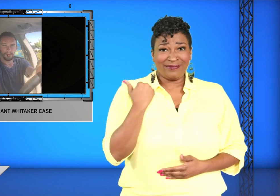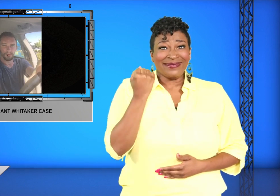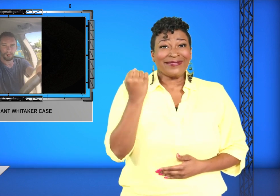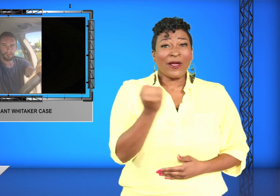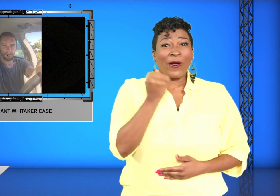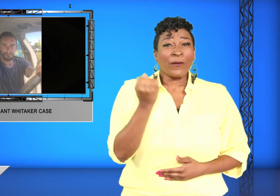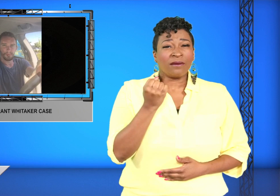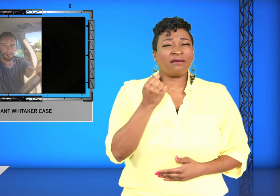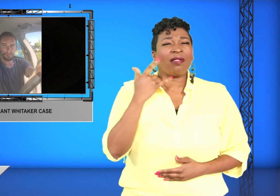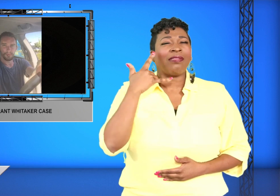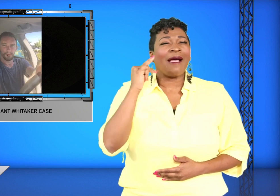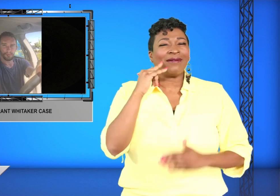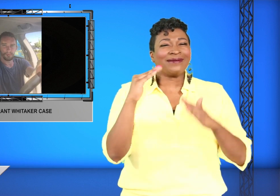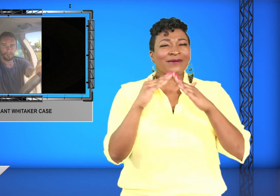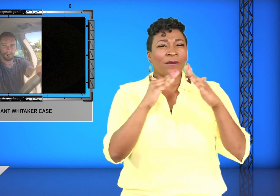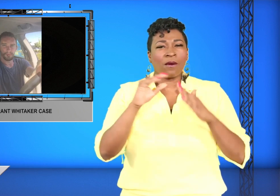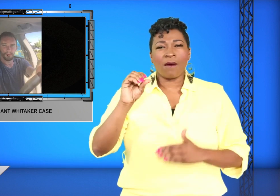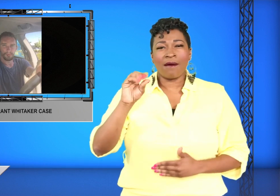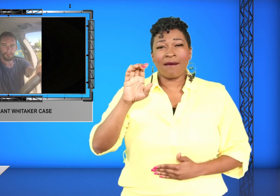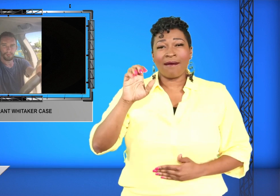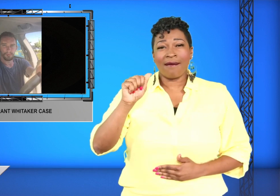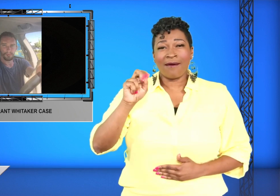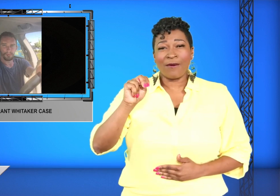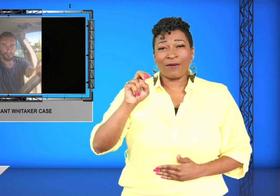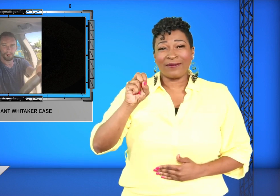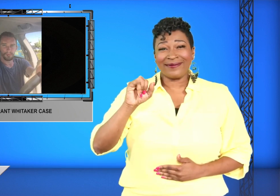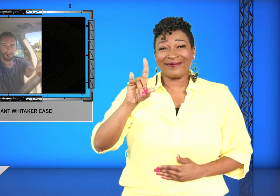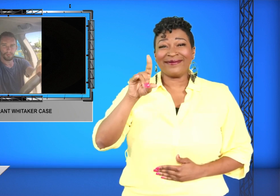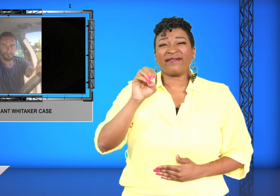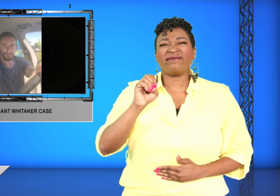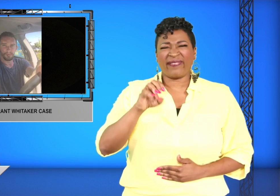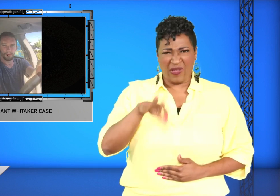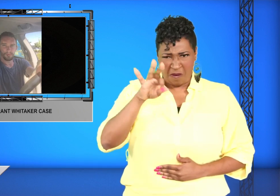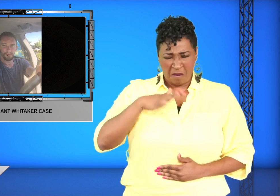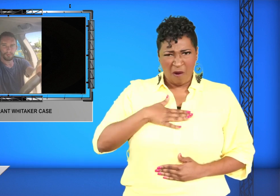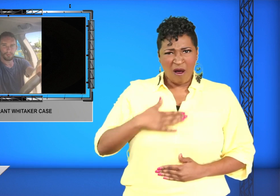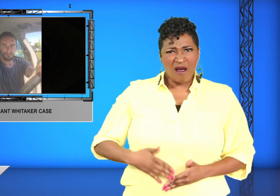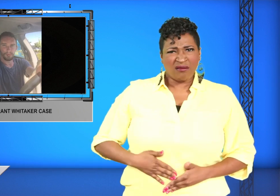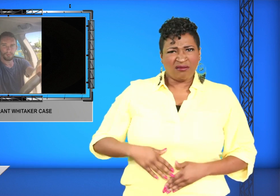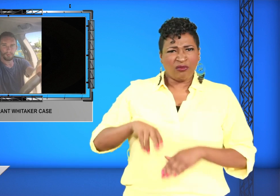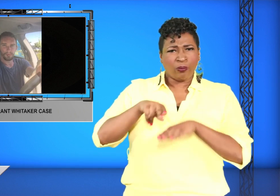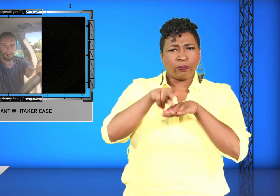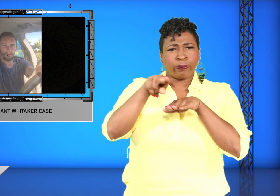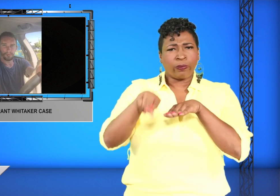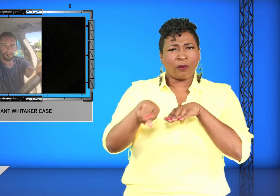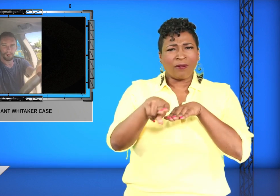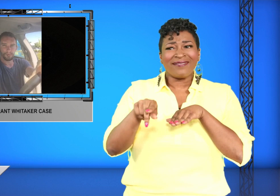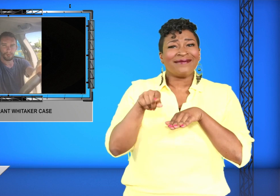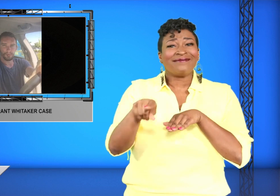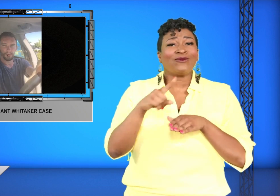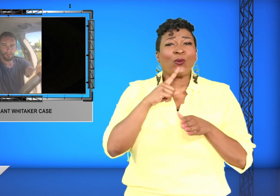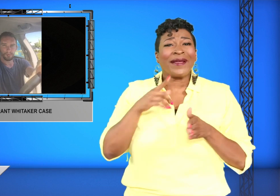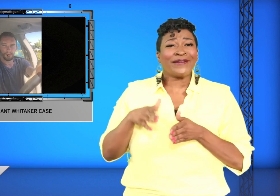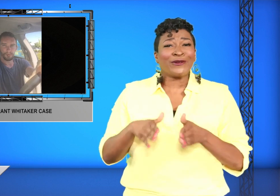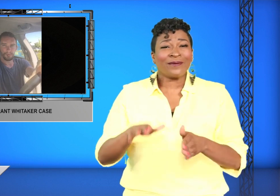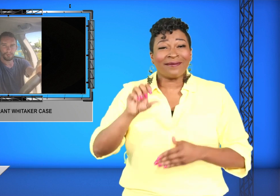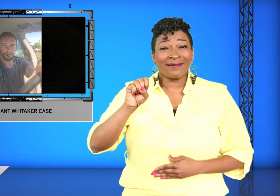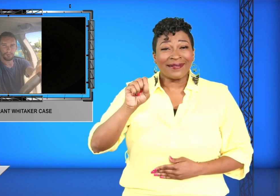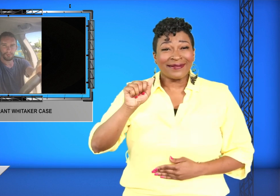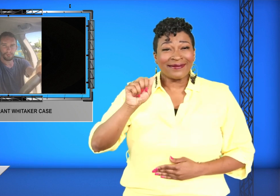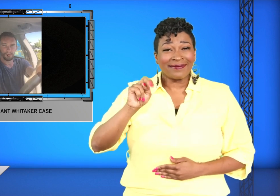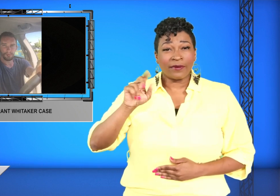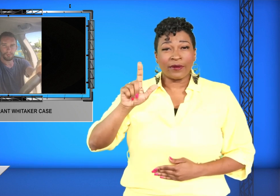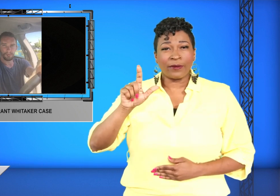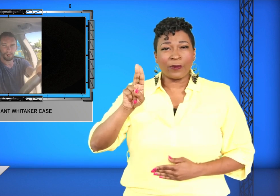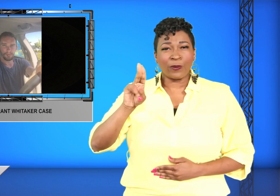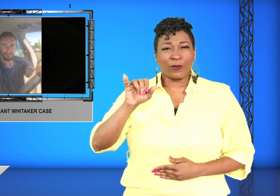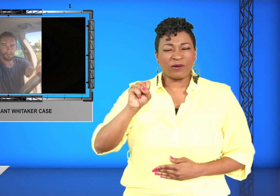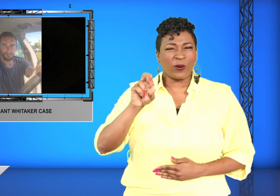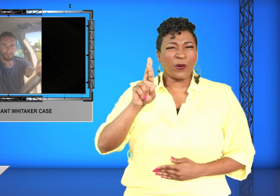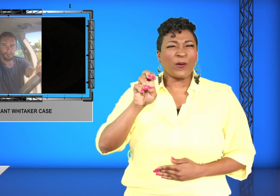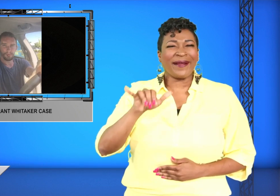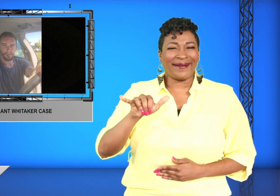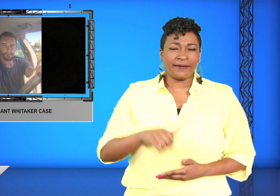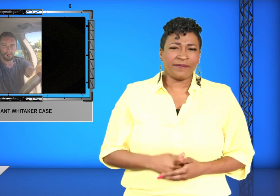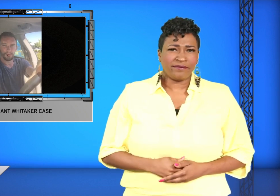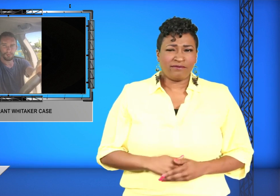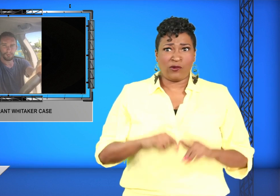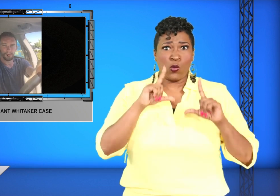On Saturday a body was found floating in the San Luis Rey River in Oceanside, California.